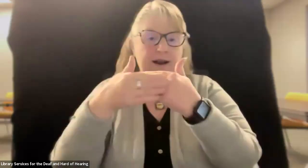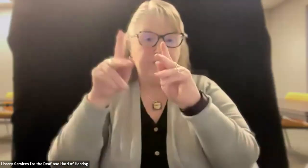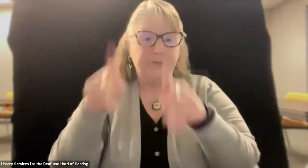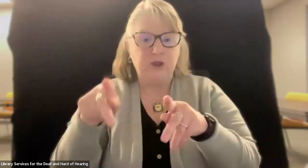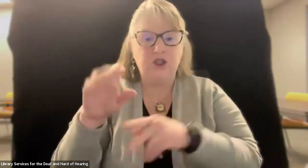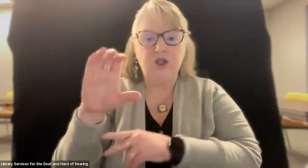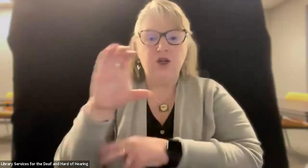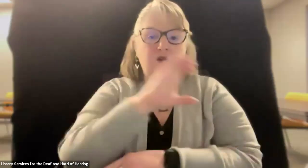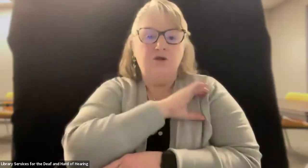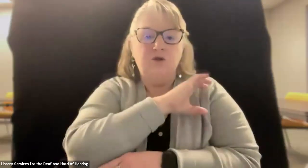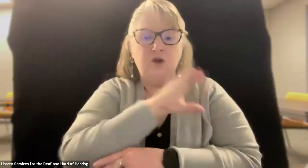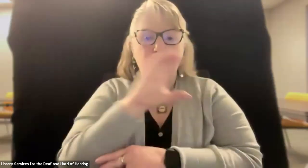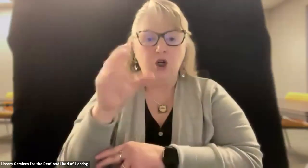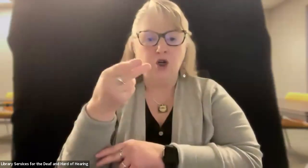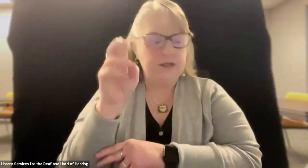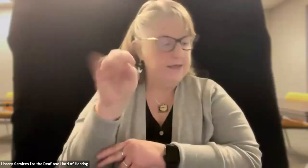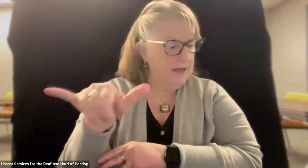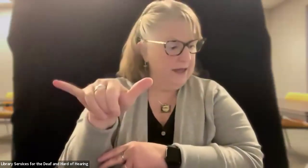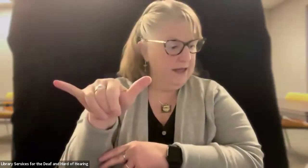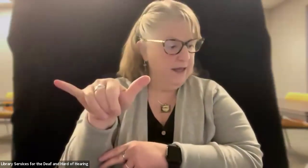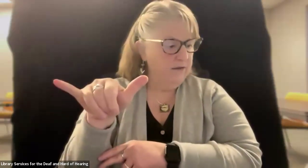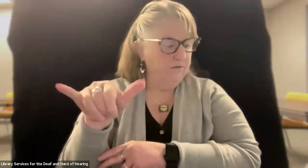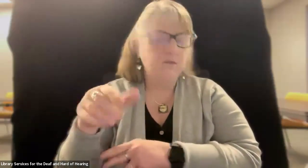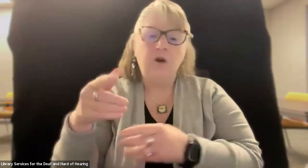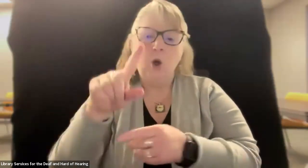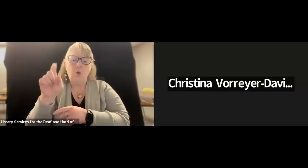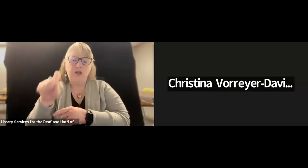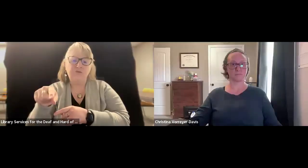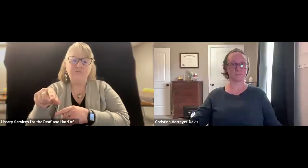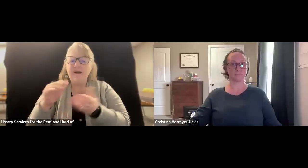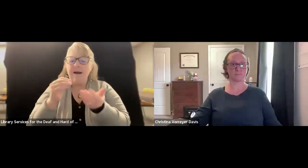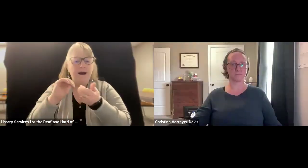[interpreter for Brenda] Thank you, Char. And Chrissy, you're up next for the next question.